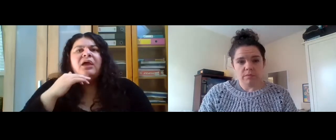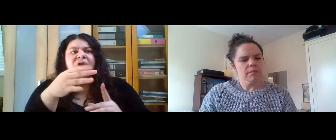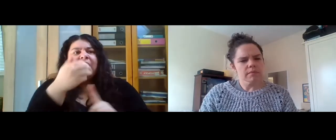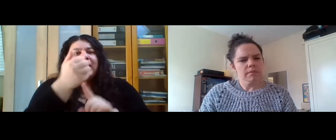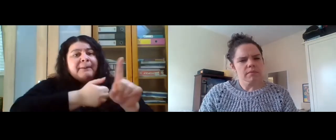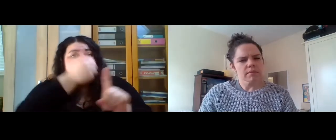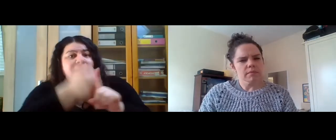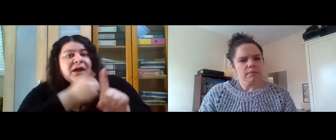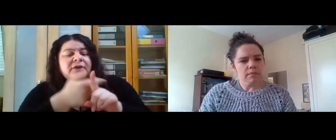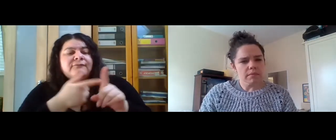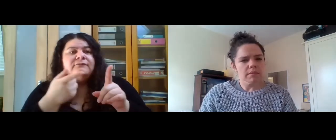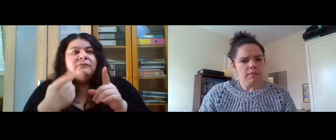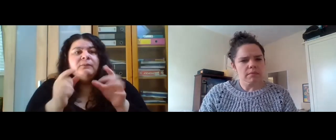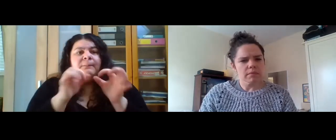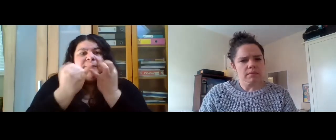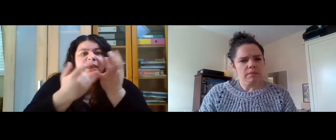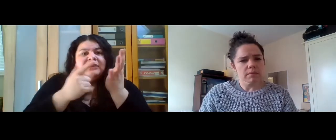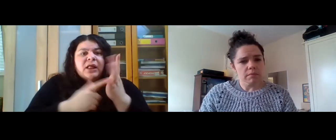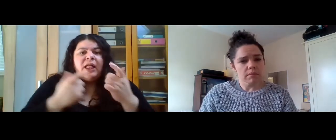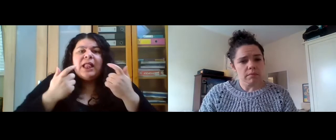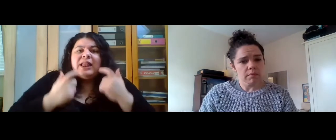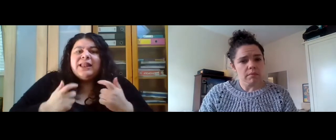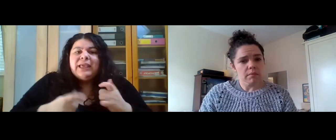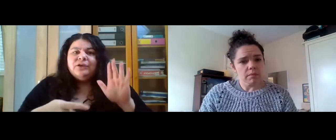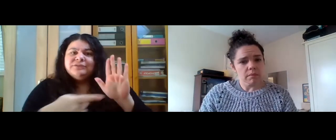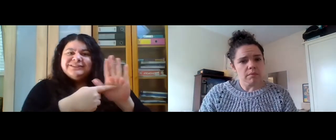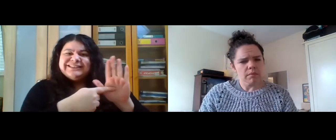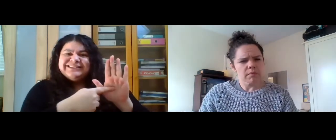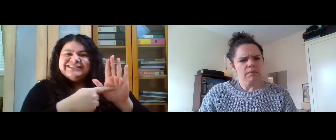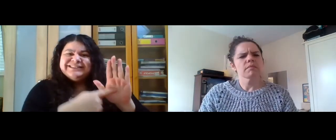and they help the campaign for legal status.